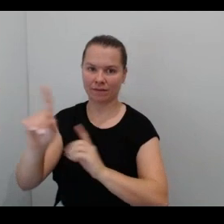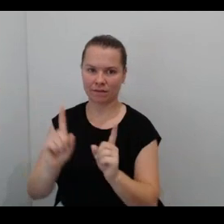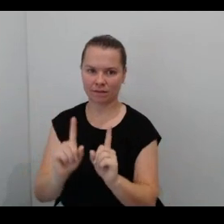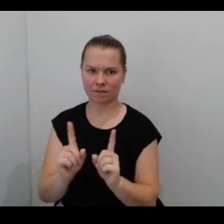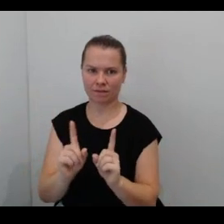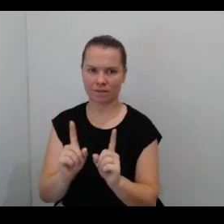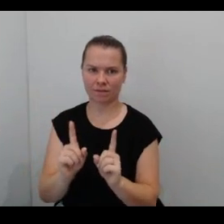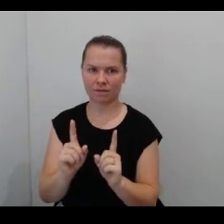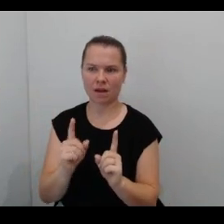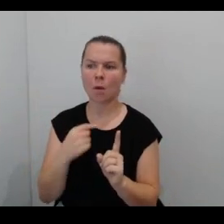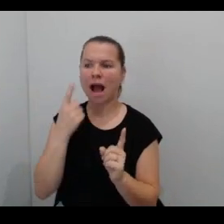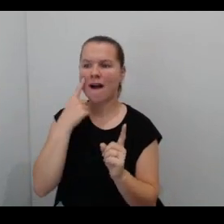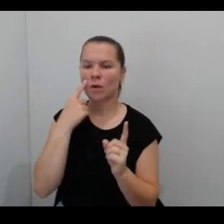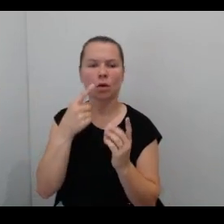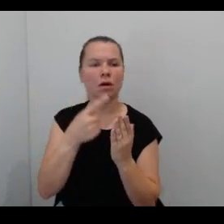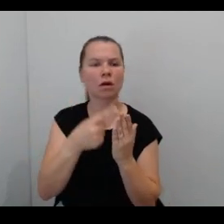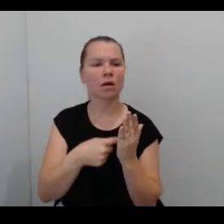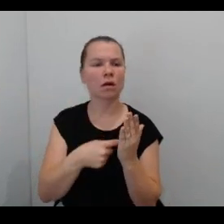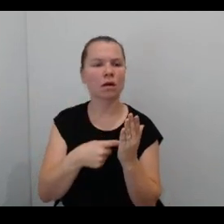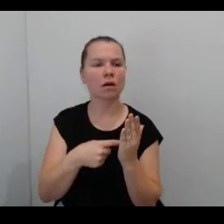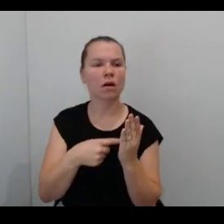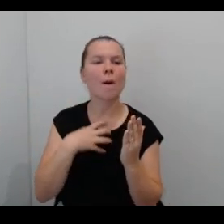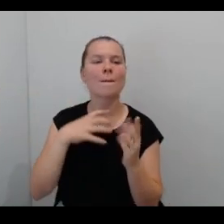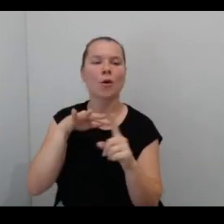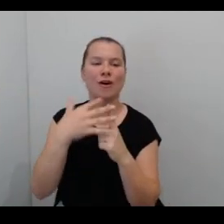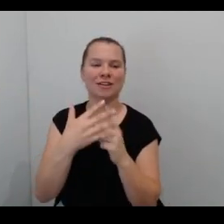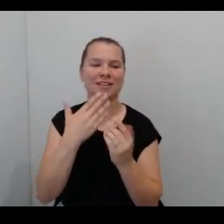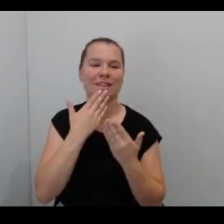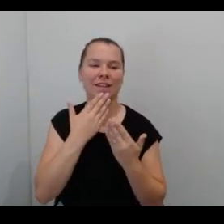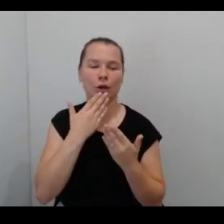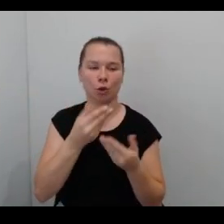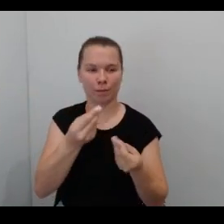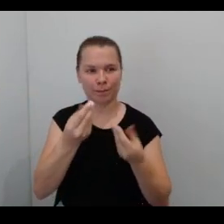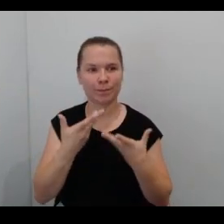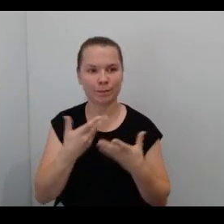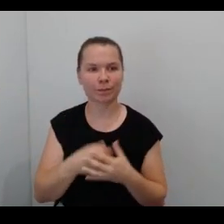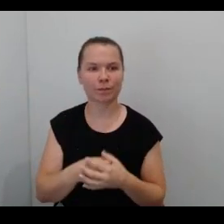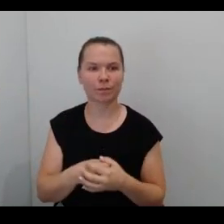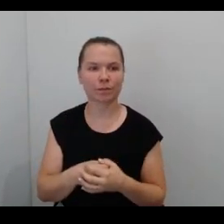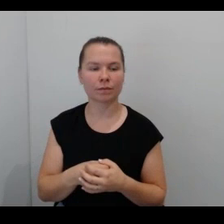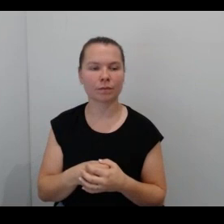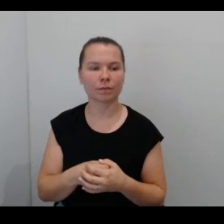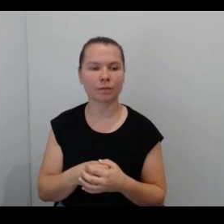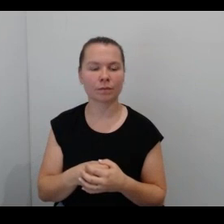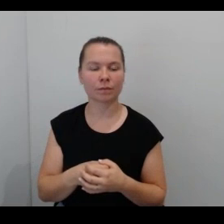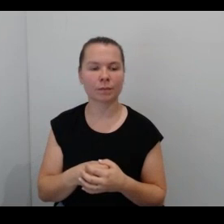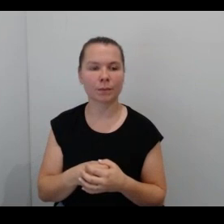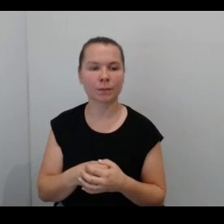There's a bit more context from this member of the audience.